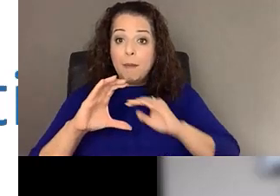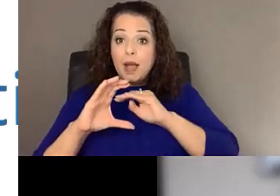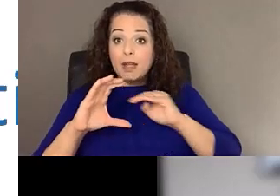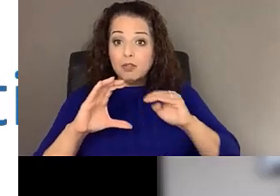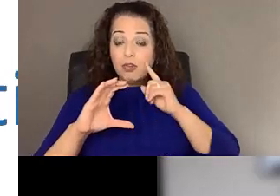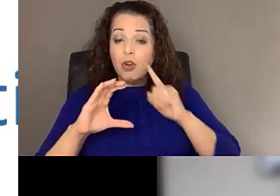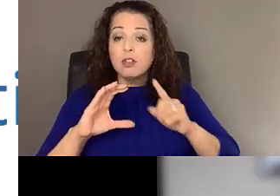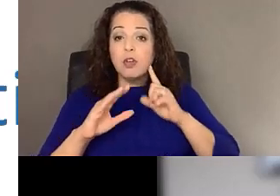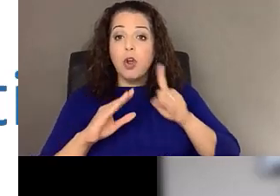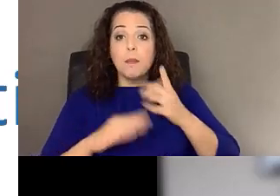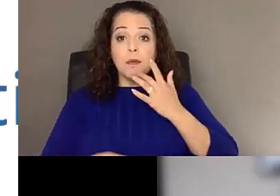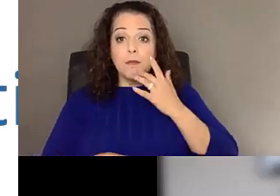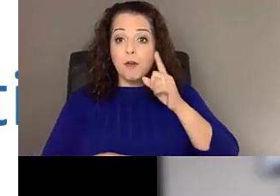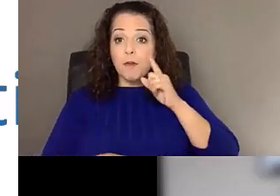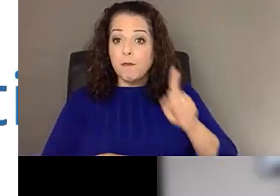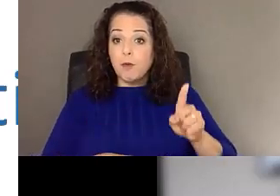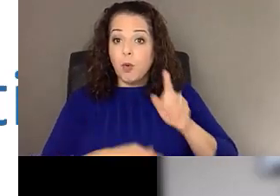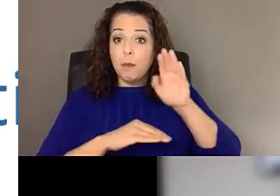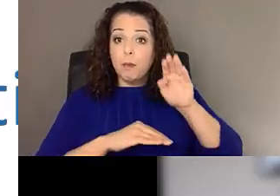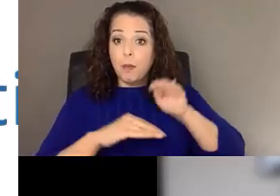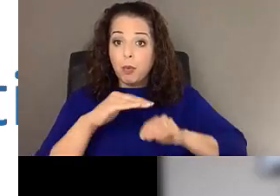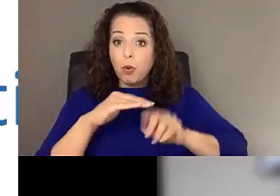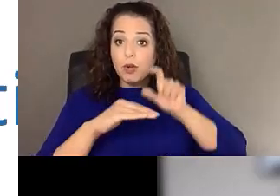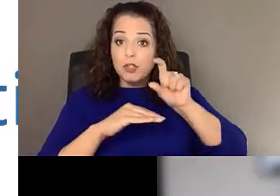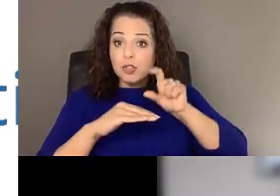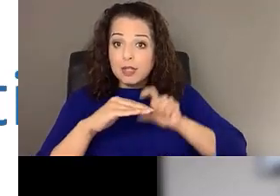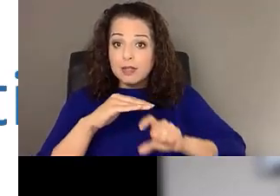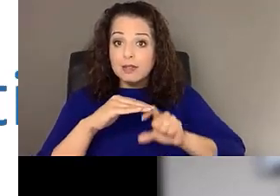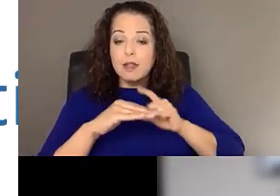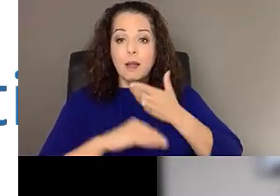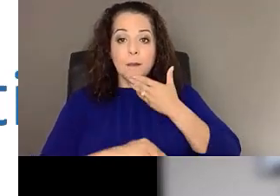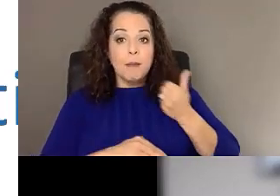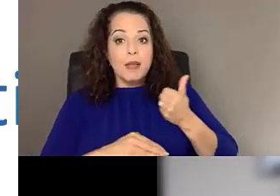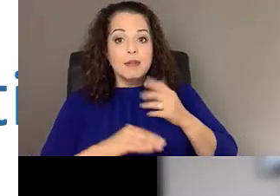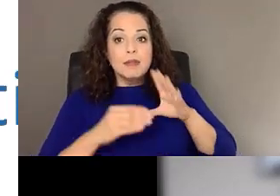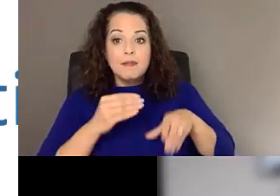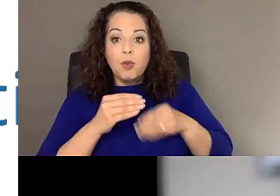And they're best if you can add a numerical value to them